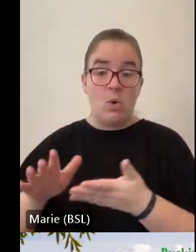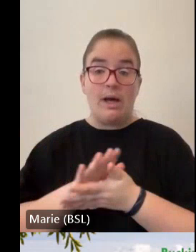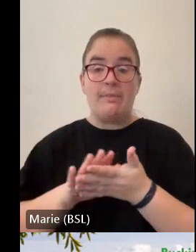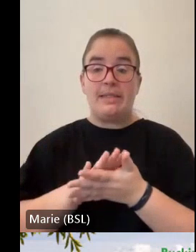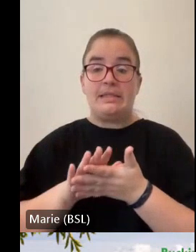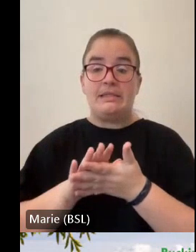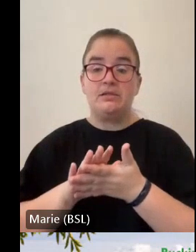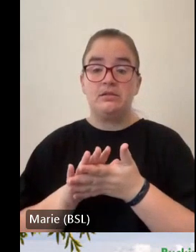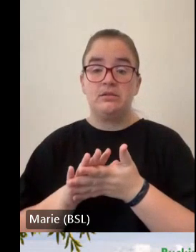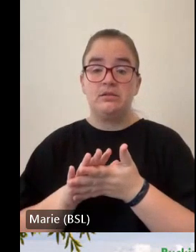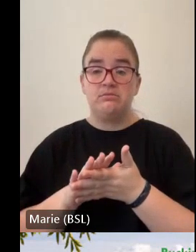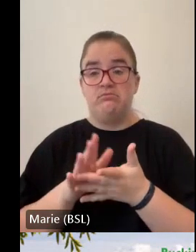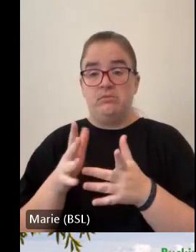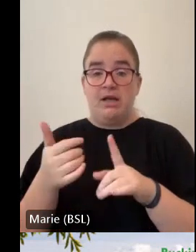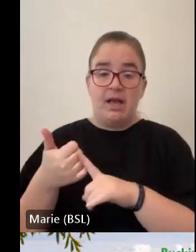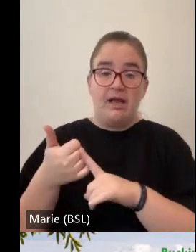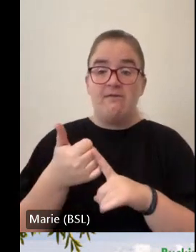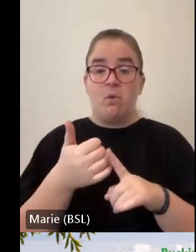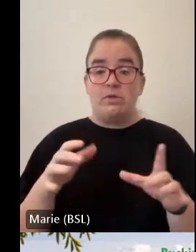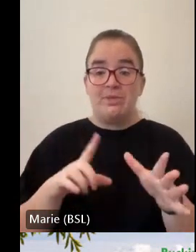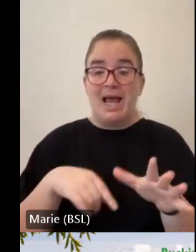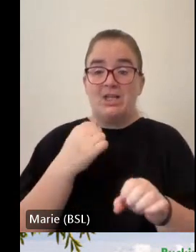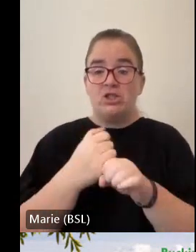Then obviously, enforcement agencies are never gonna know.